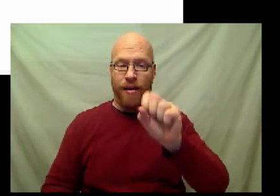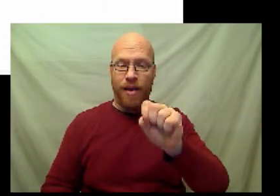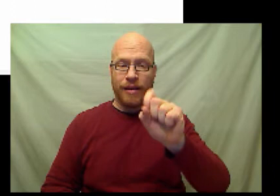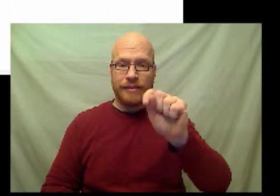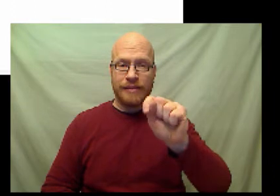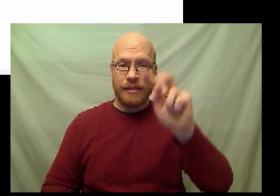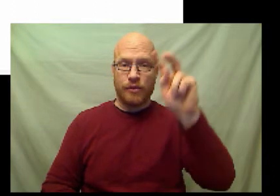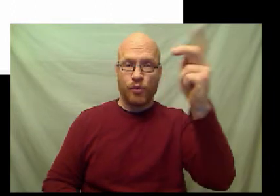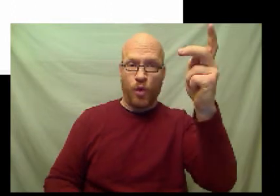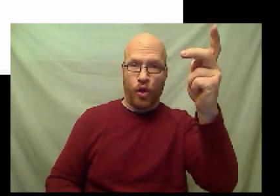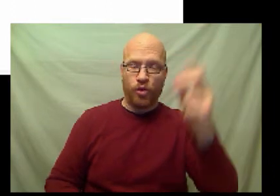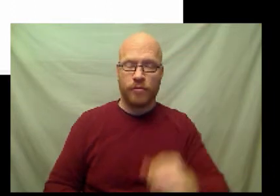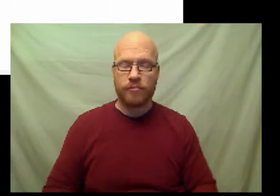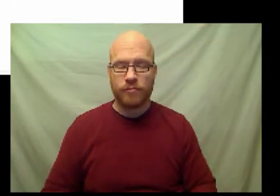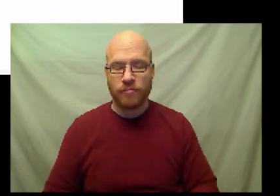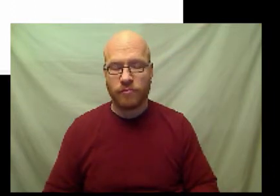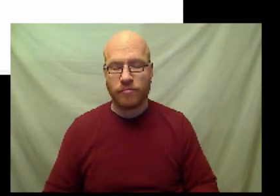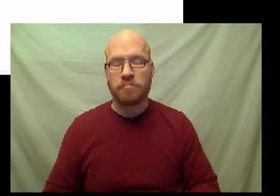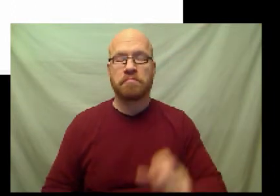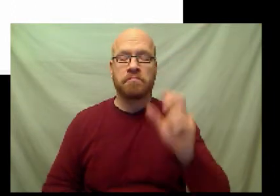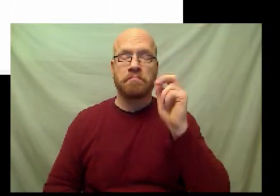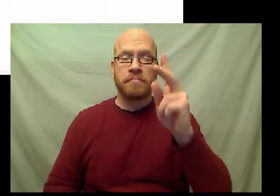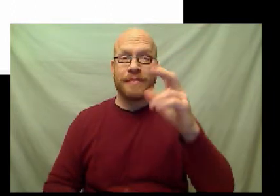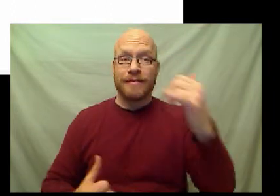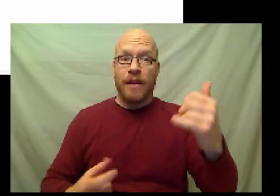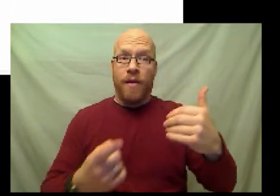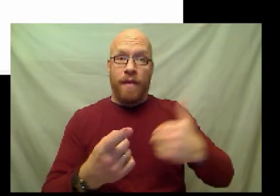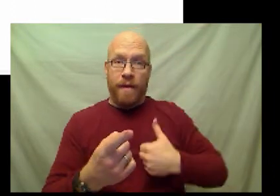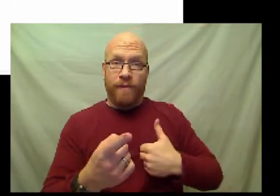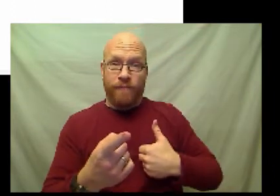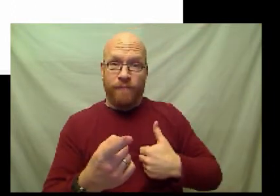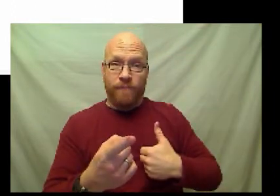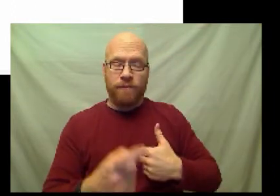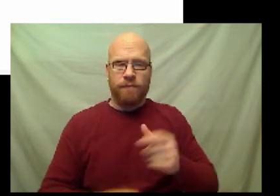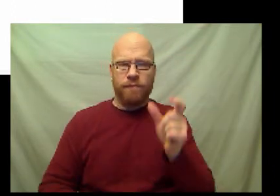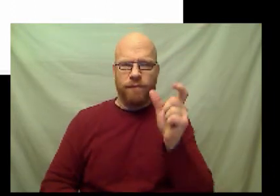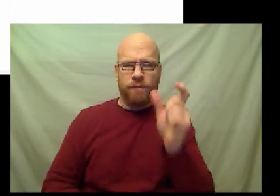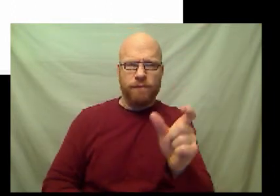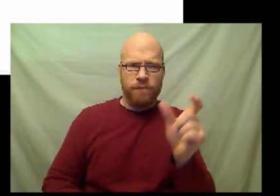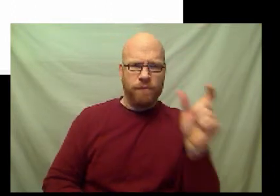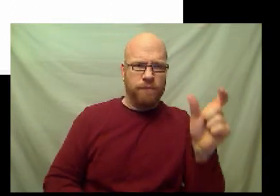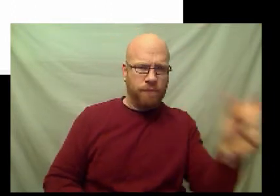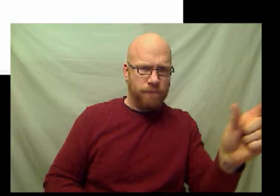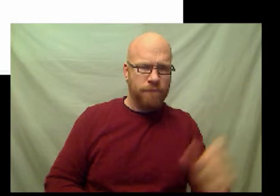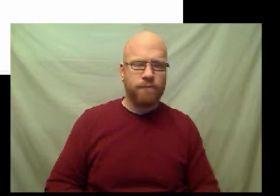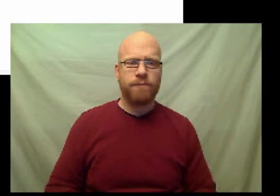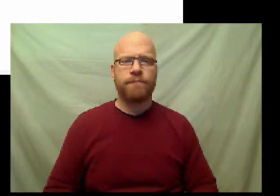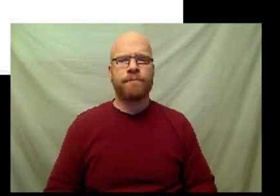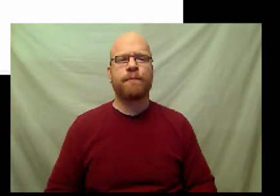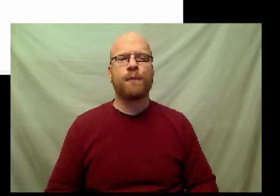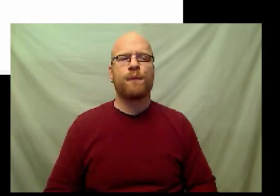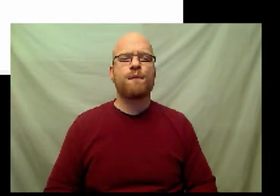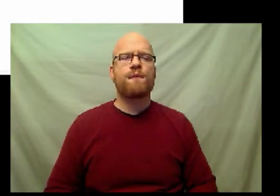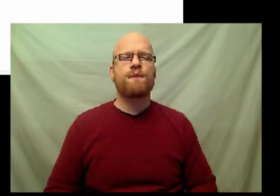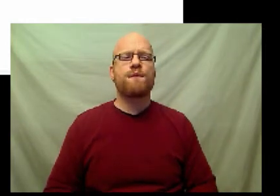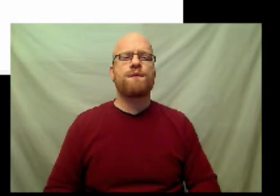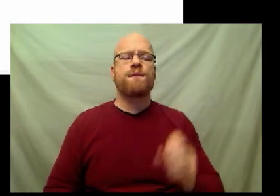R -- 3RST squared. Now we have our terms to our polynomial.